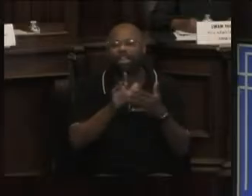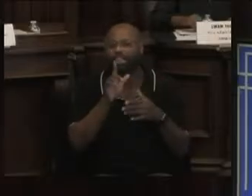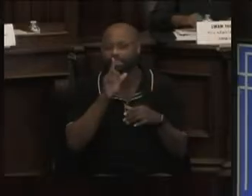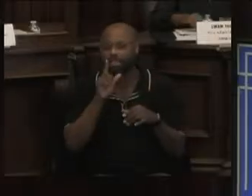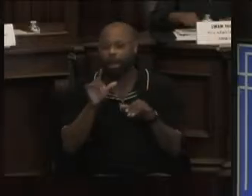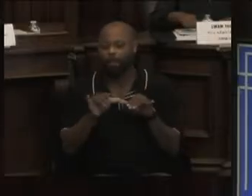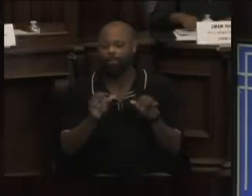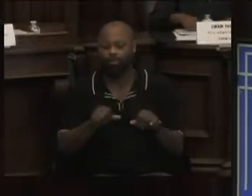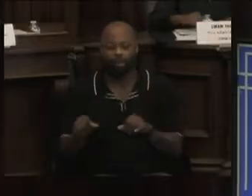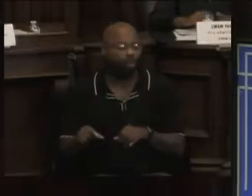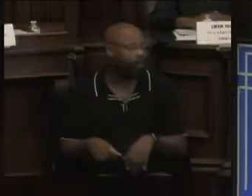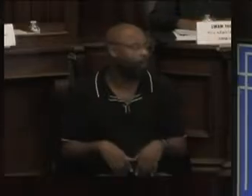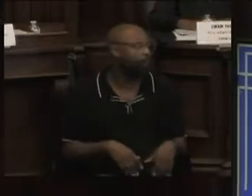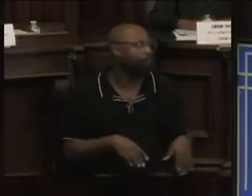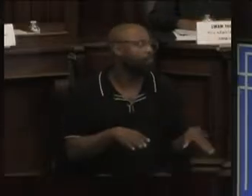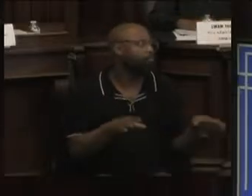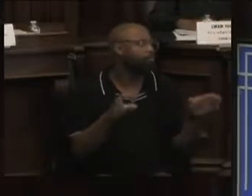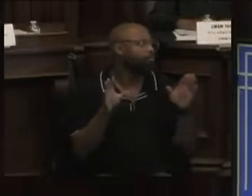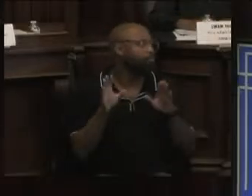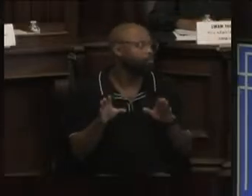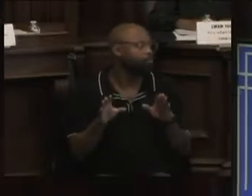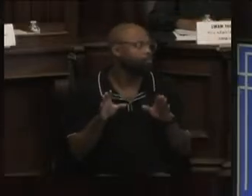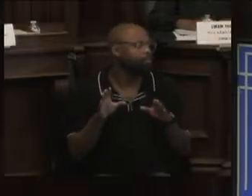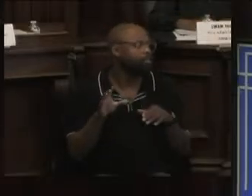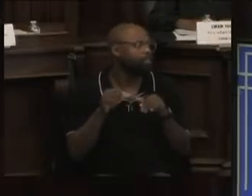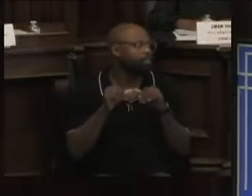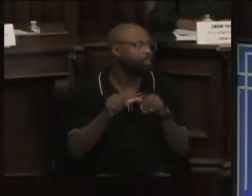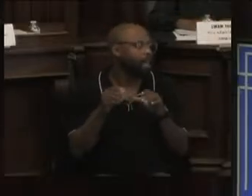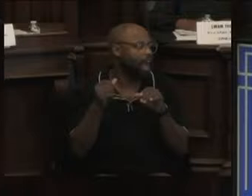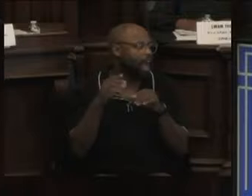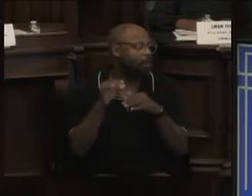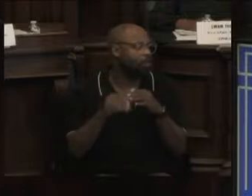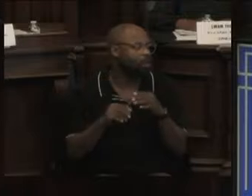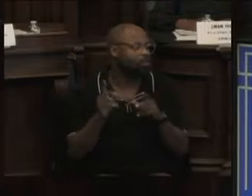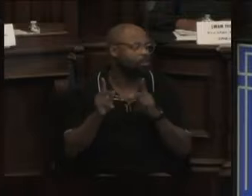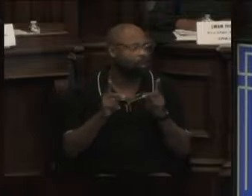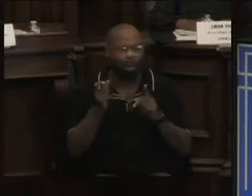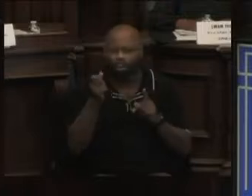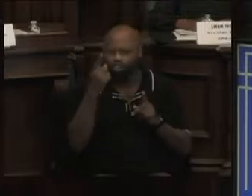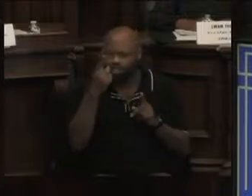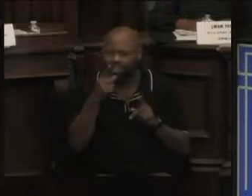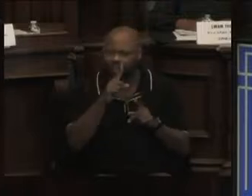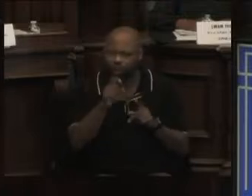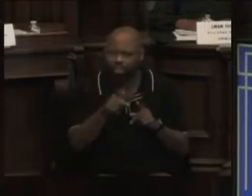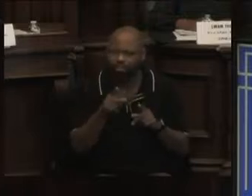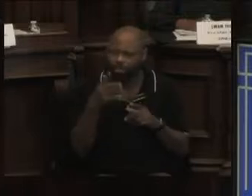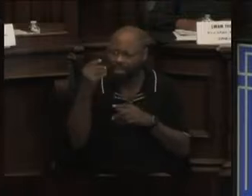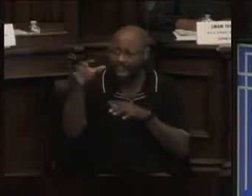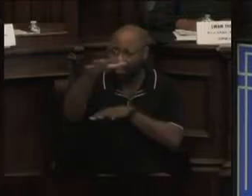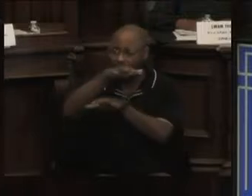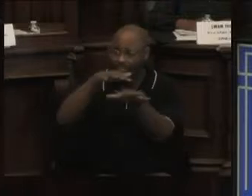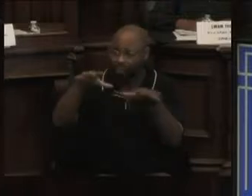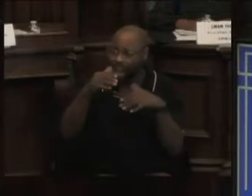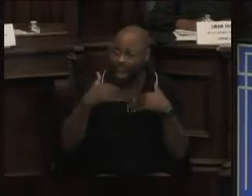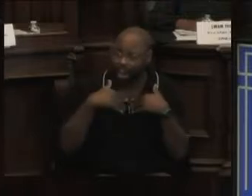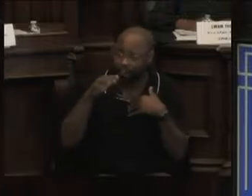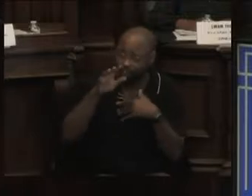ambiguity. It's measurable. So clearer workstream, staff and public understand what we do